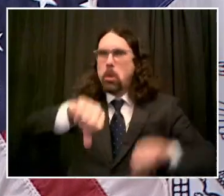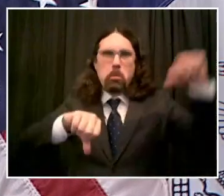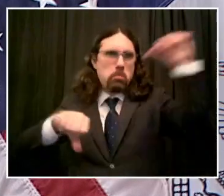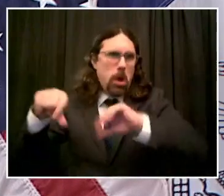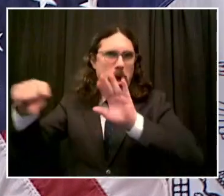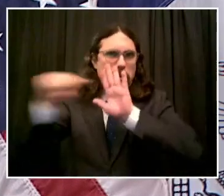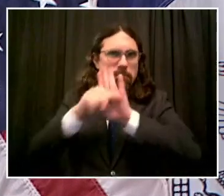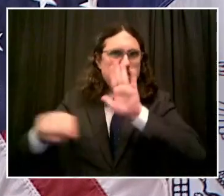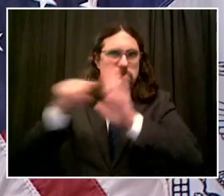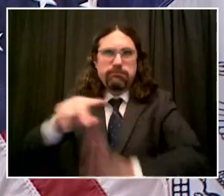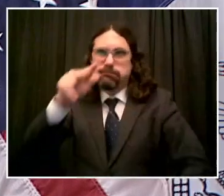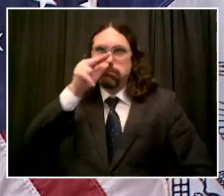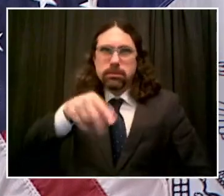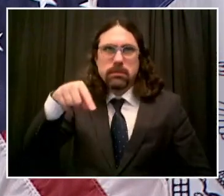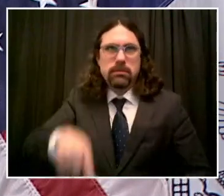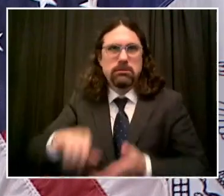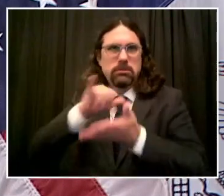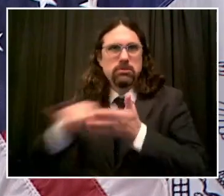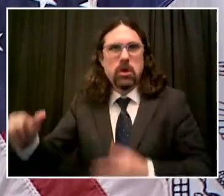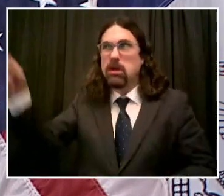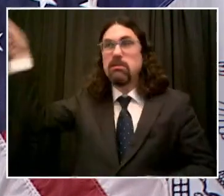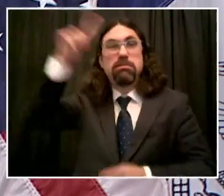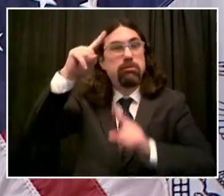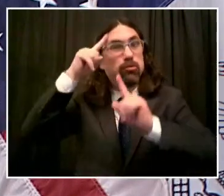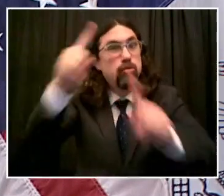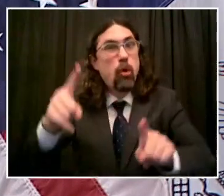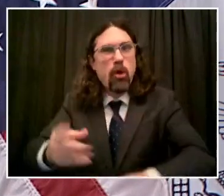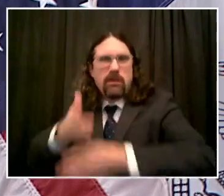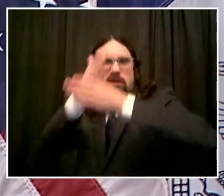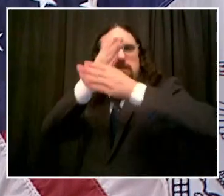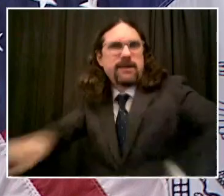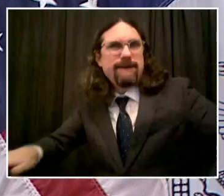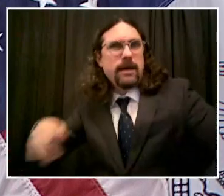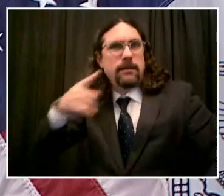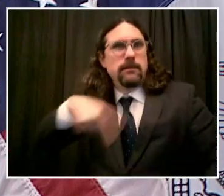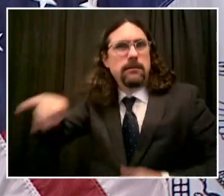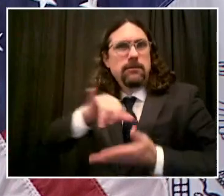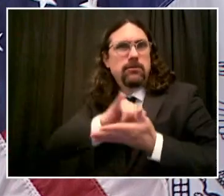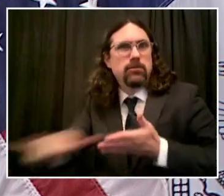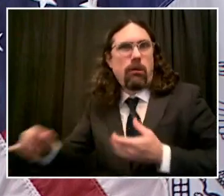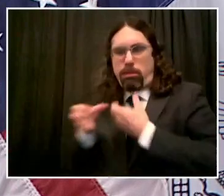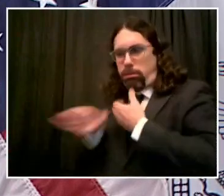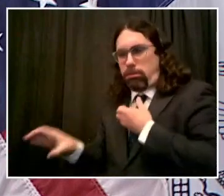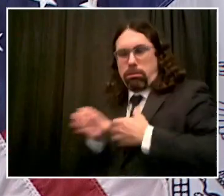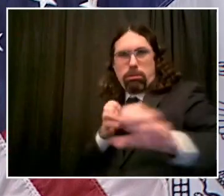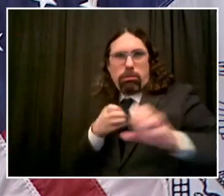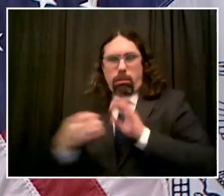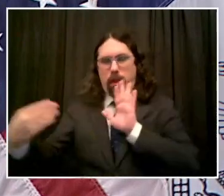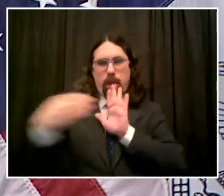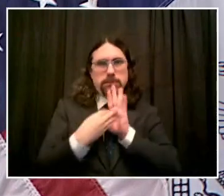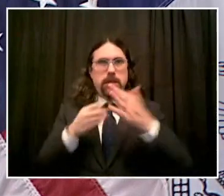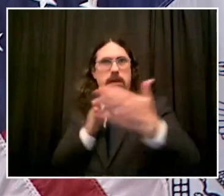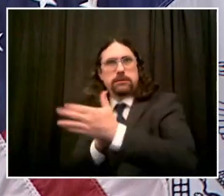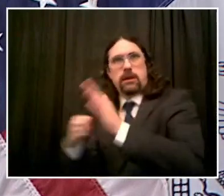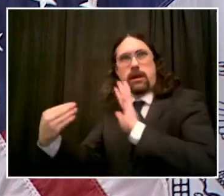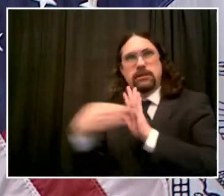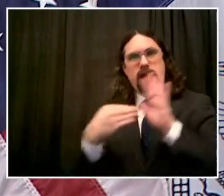ABOUT THE INTEREST OF NEW YORKERS. A LOT OF PEOPLE WILL TRY TO